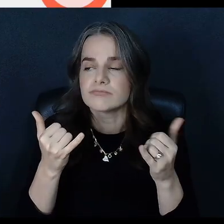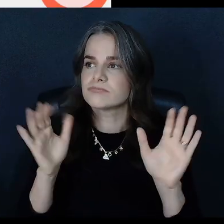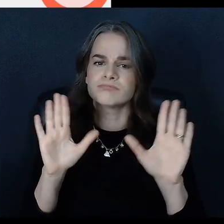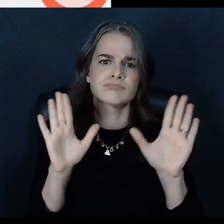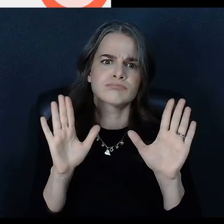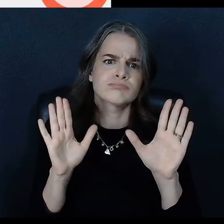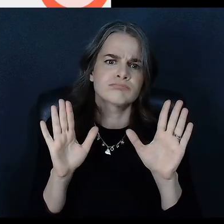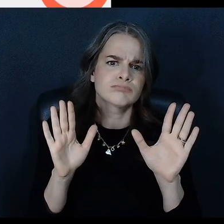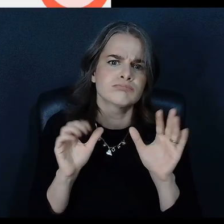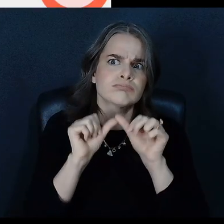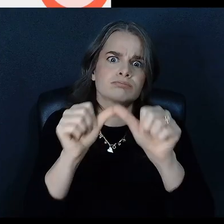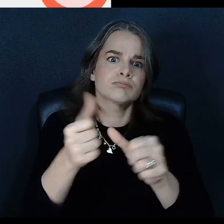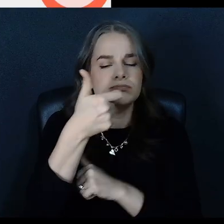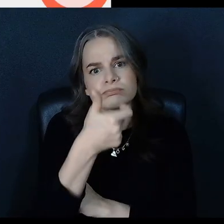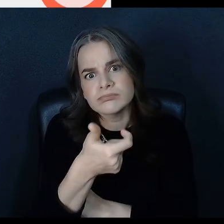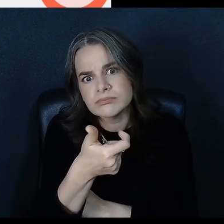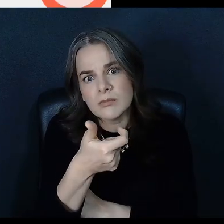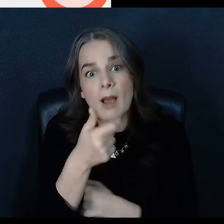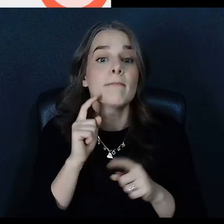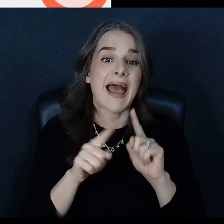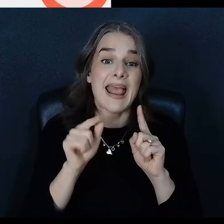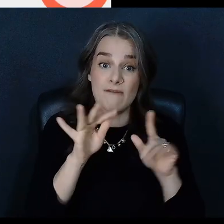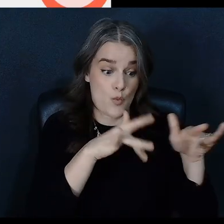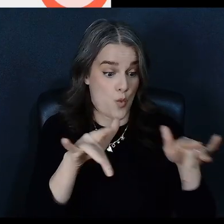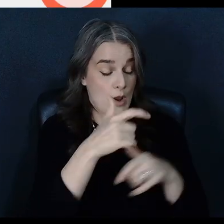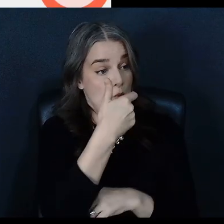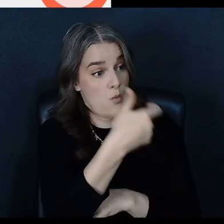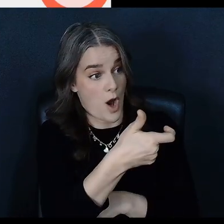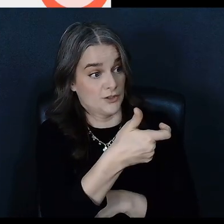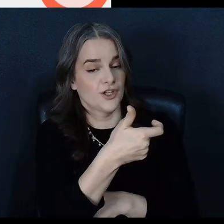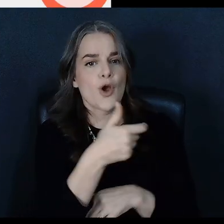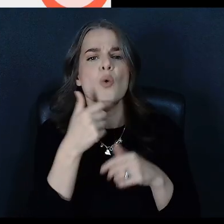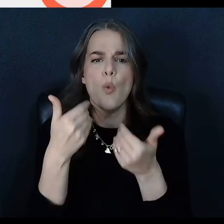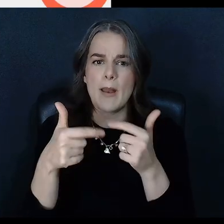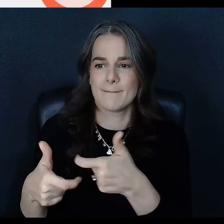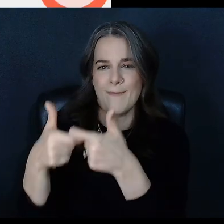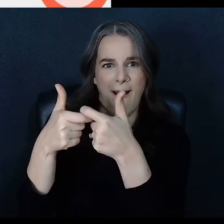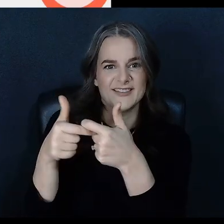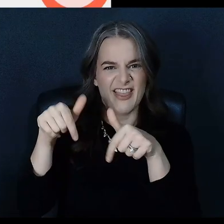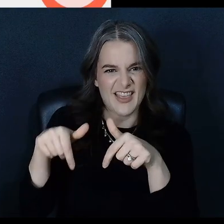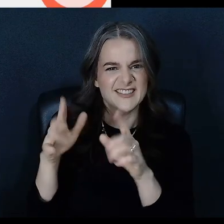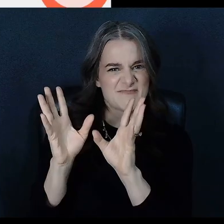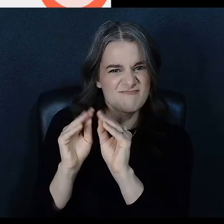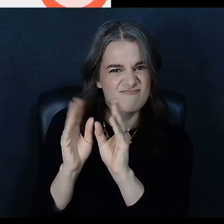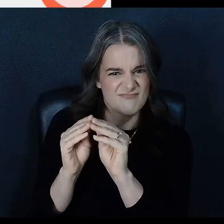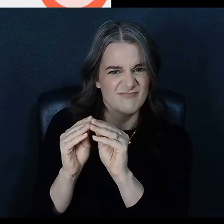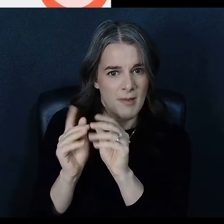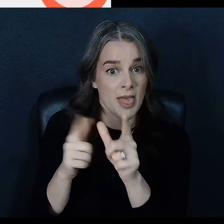pause it for a second and find your accessibility settings and just see what's there. There's a whole wealth of information